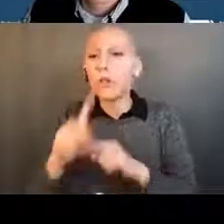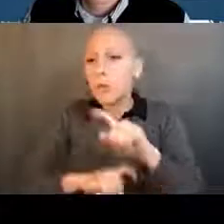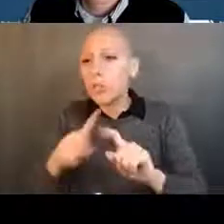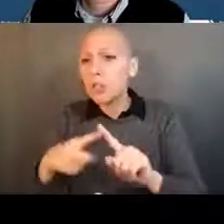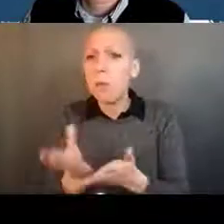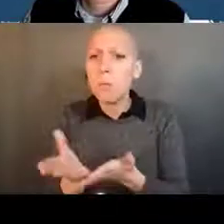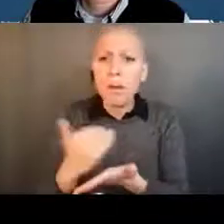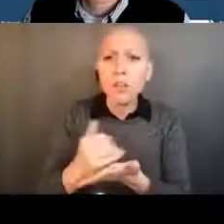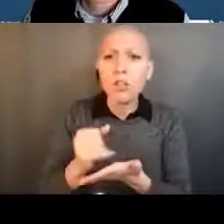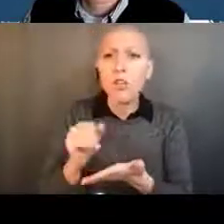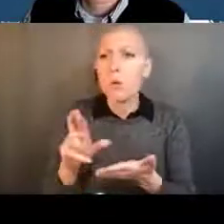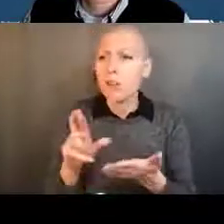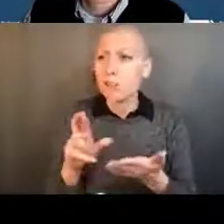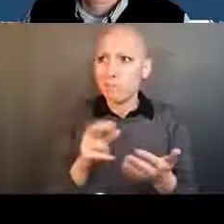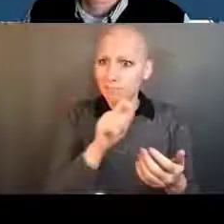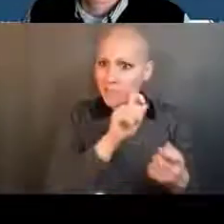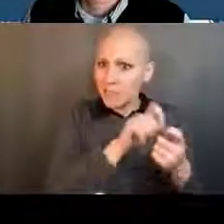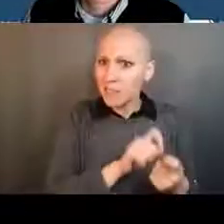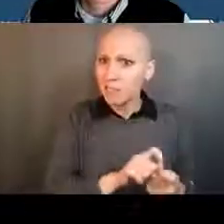that you would like to propose within the budget.